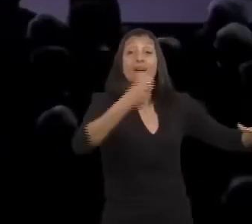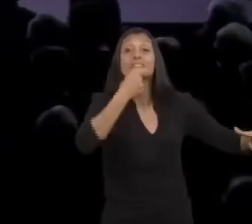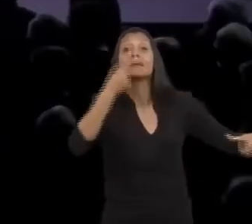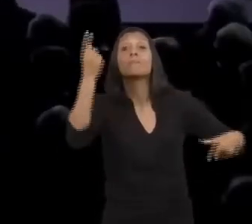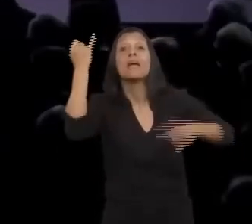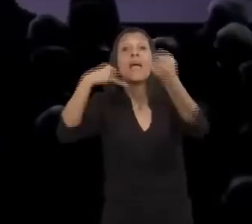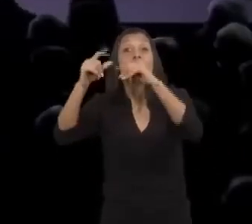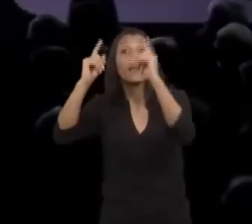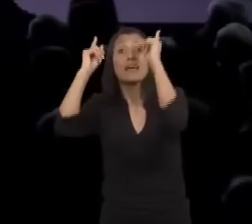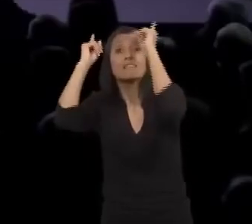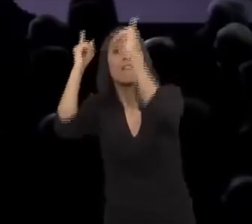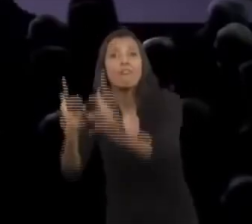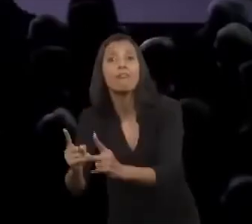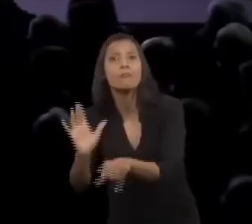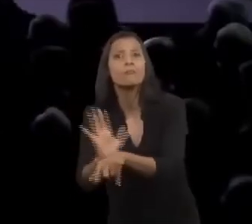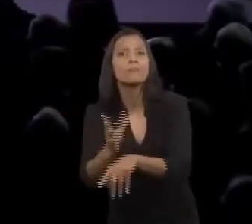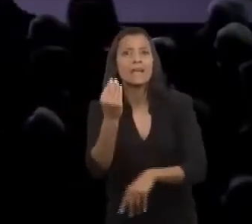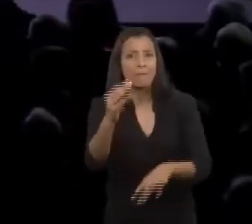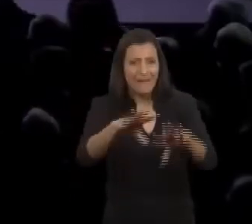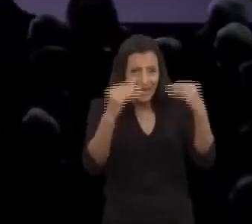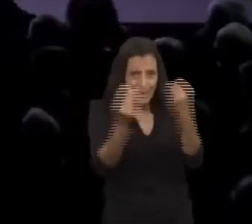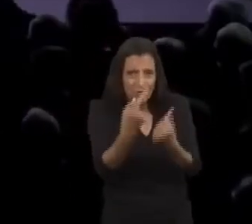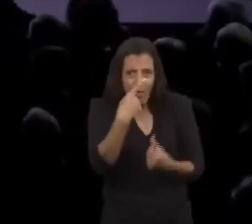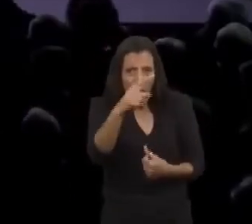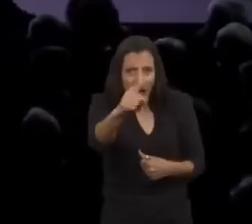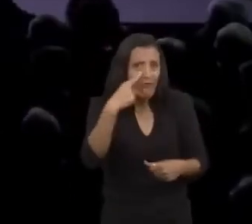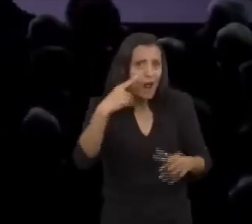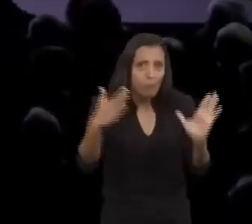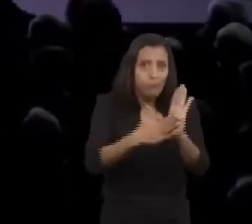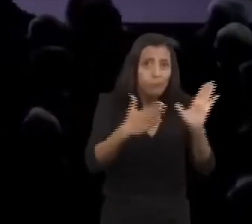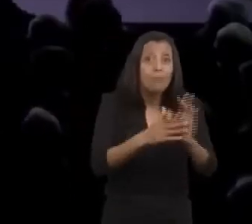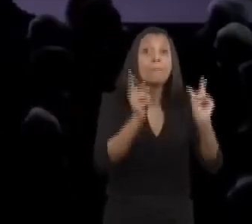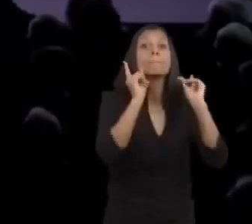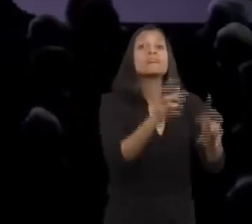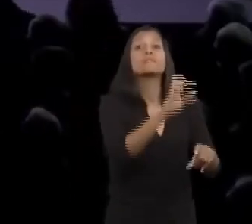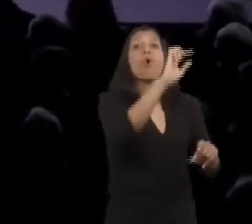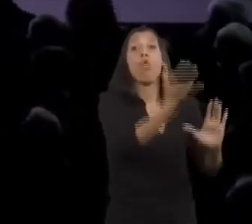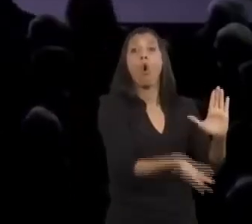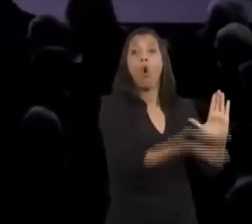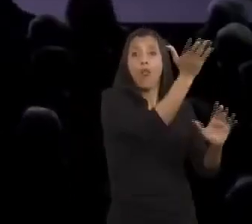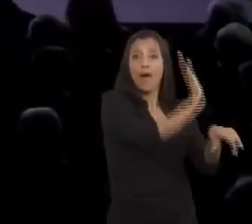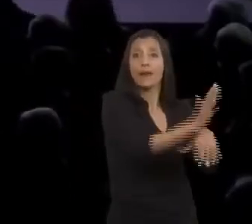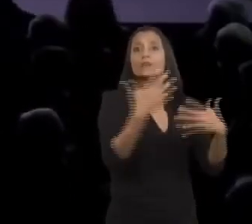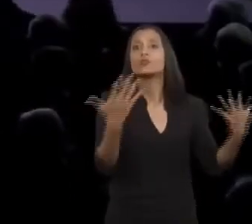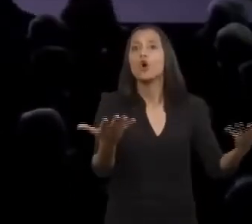everything would go to the type of change. Why?